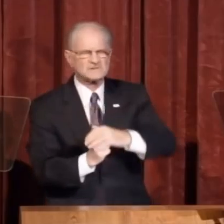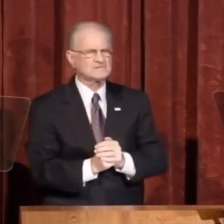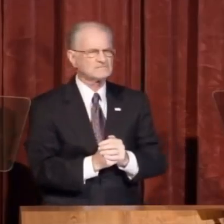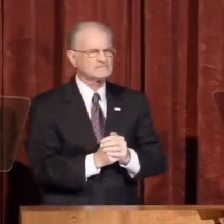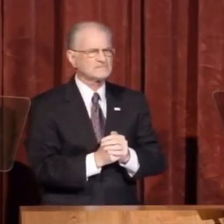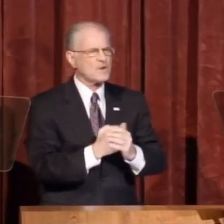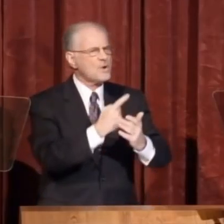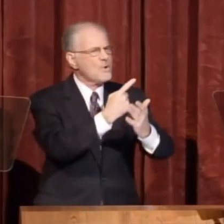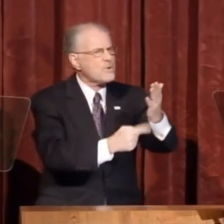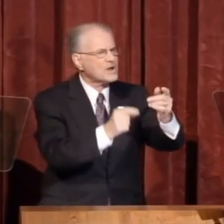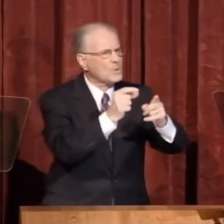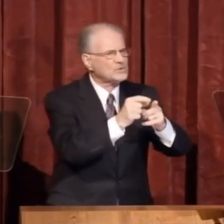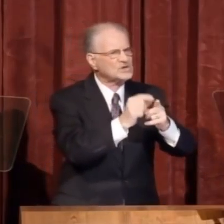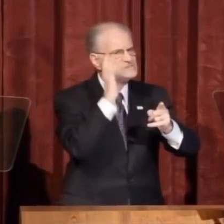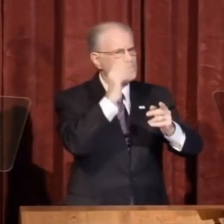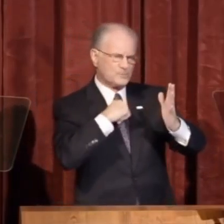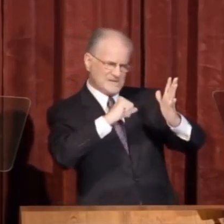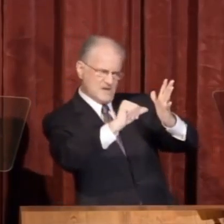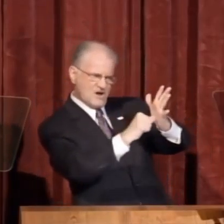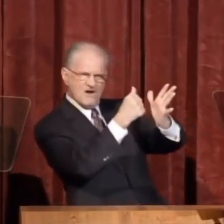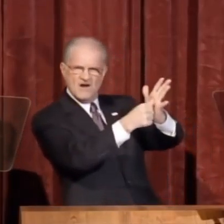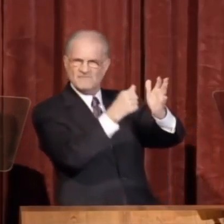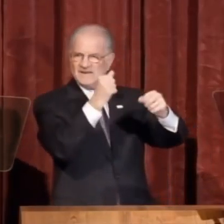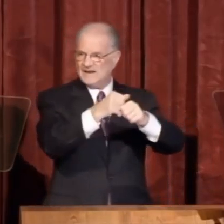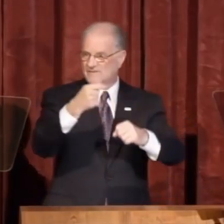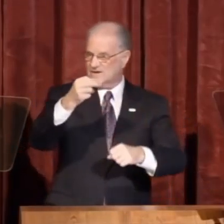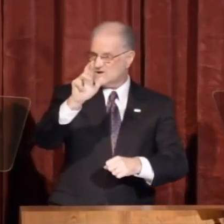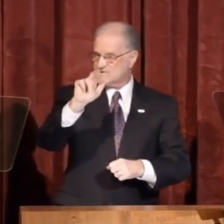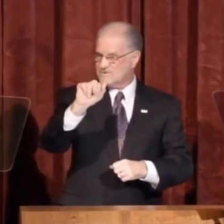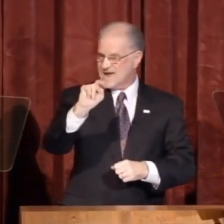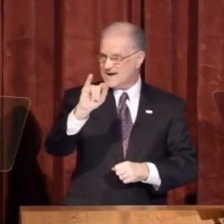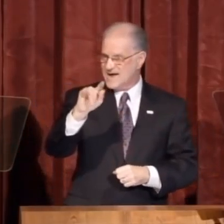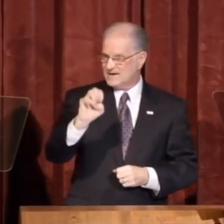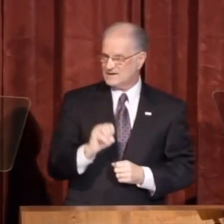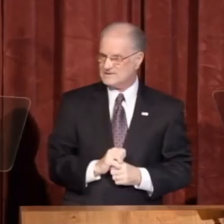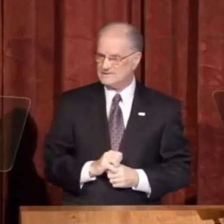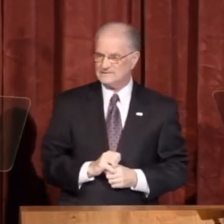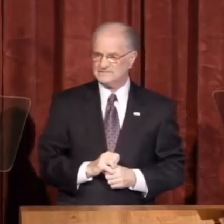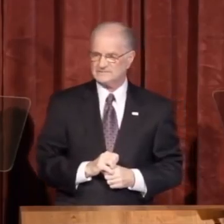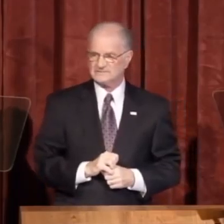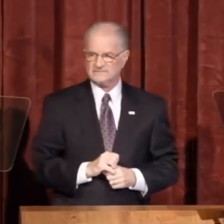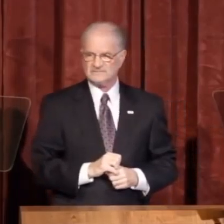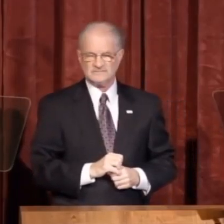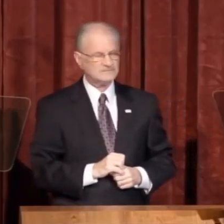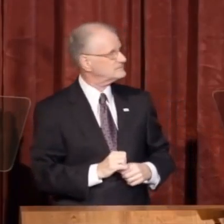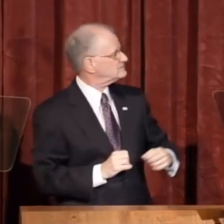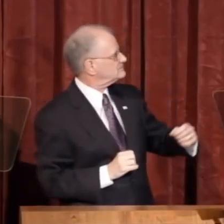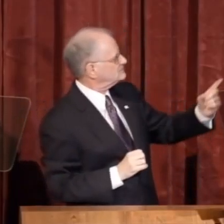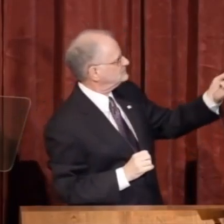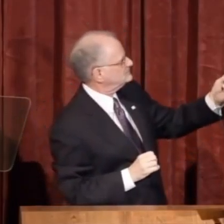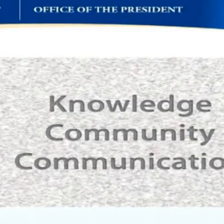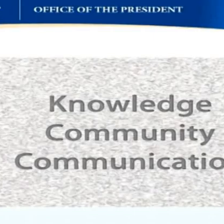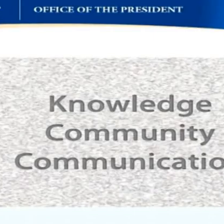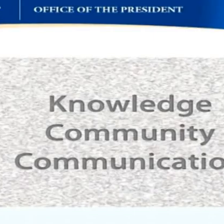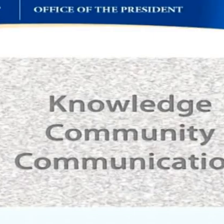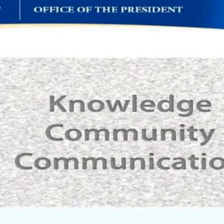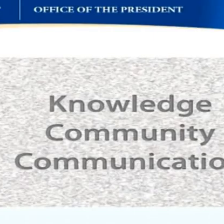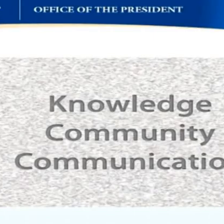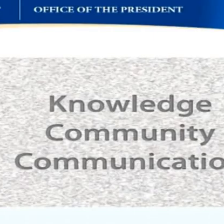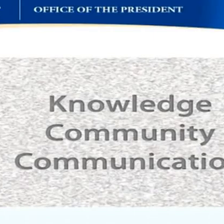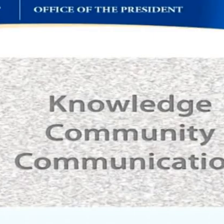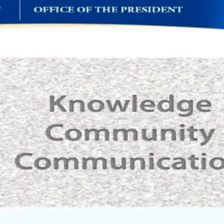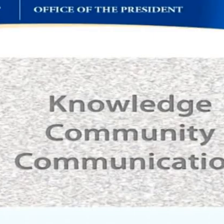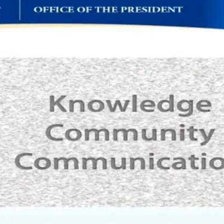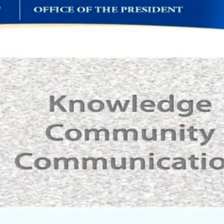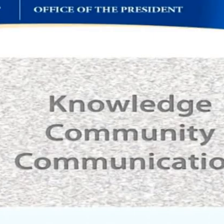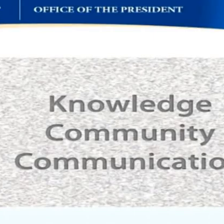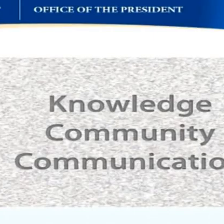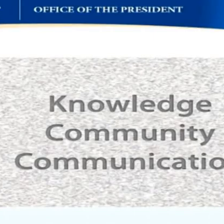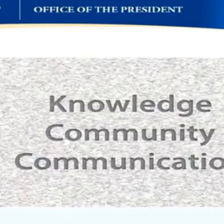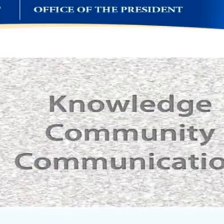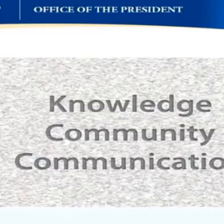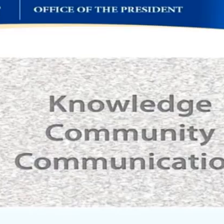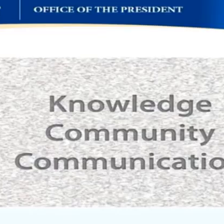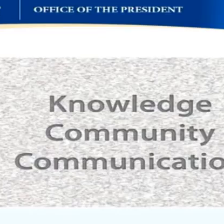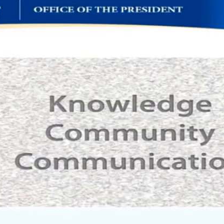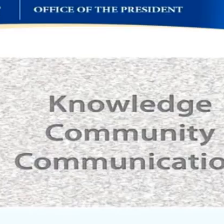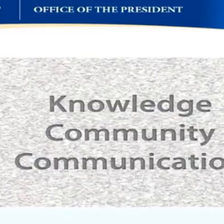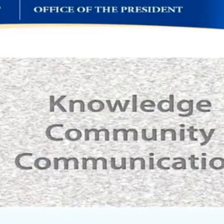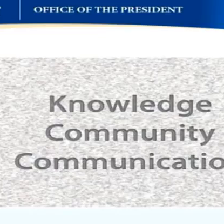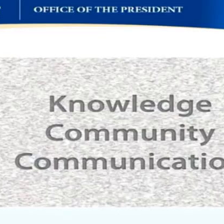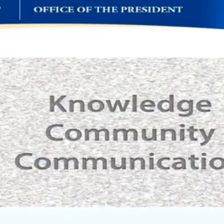His monument is beautiful, dramatic, and spiritual.